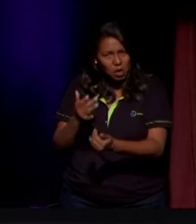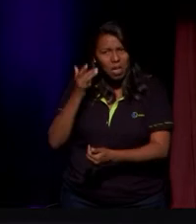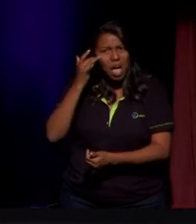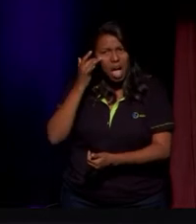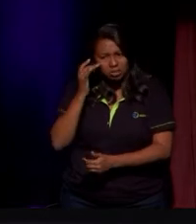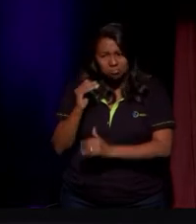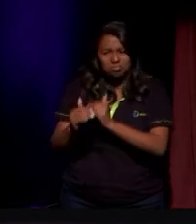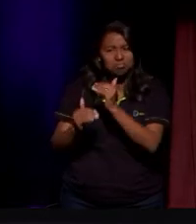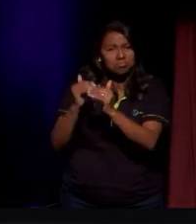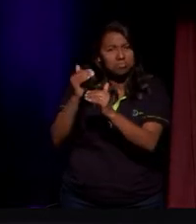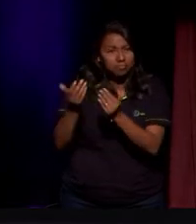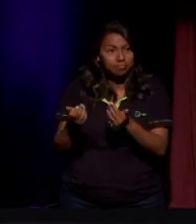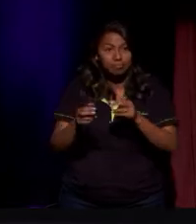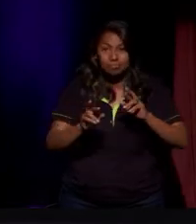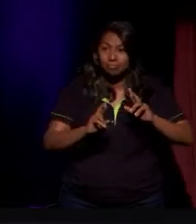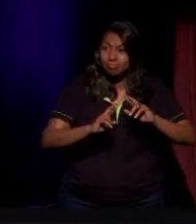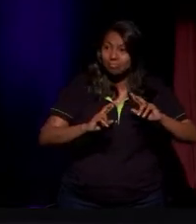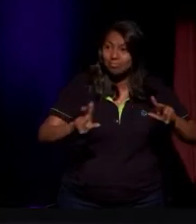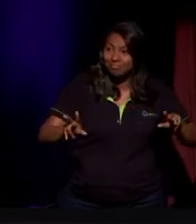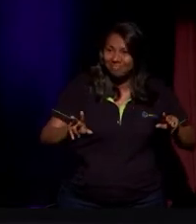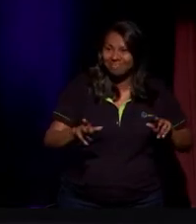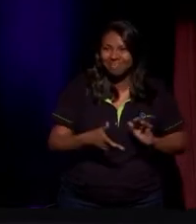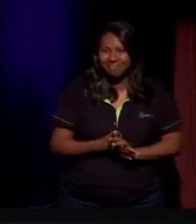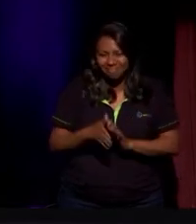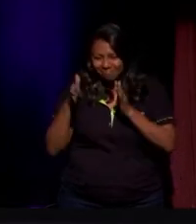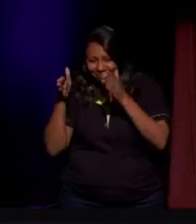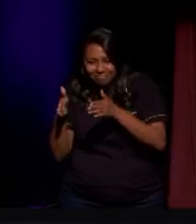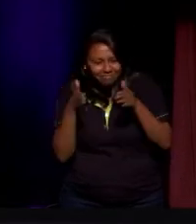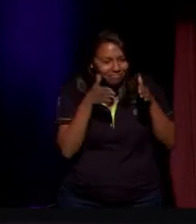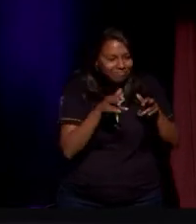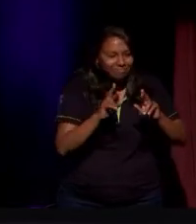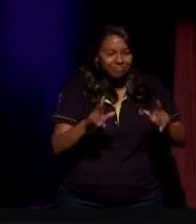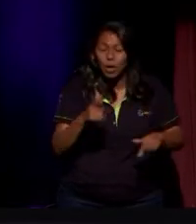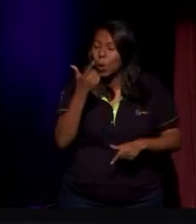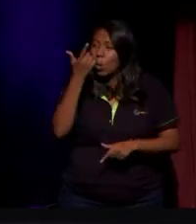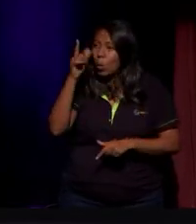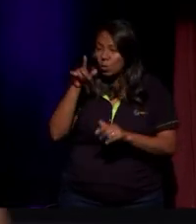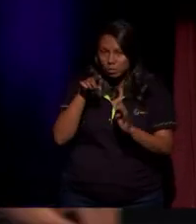So there's this difference in agenda. And the other question that I quickly noted,